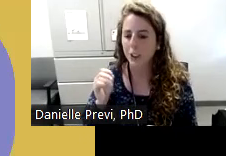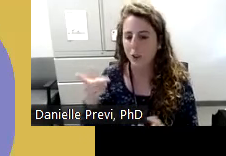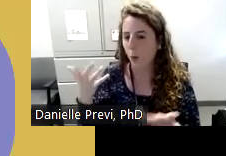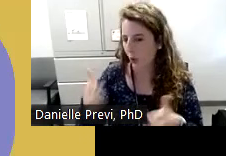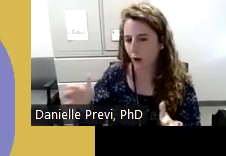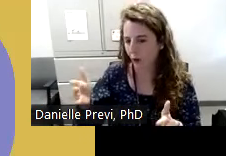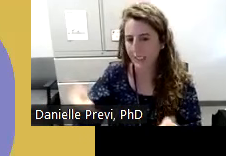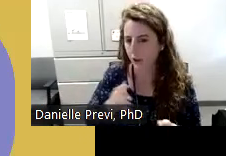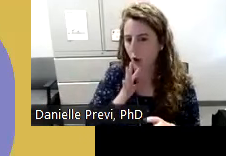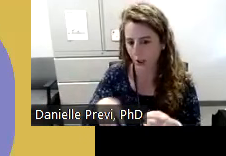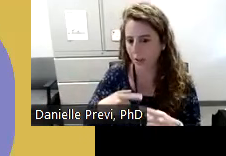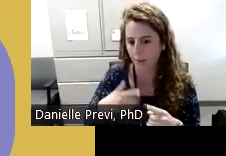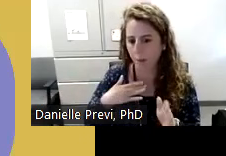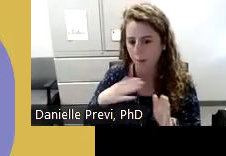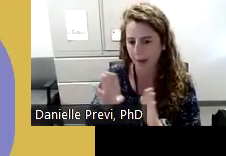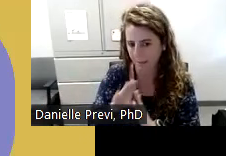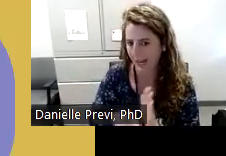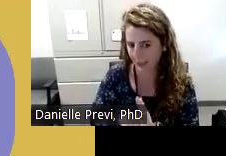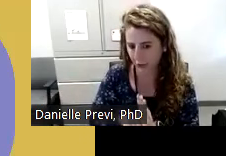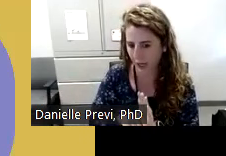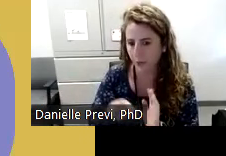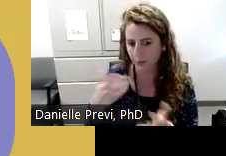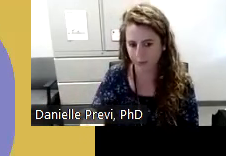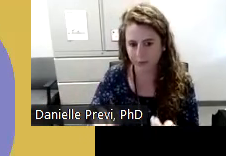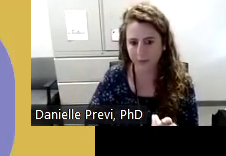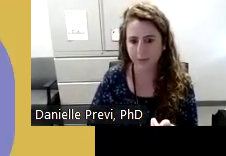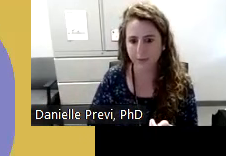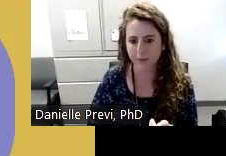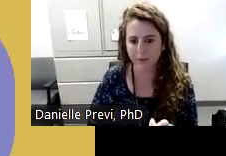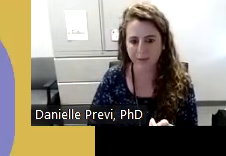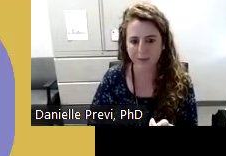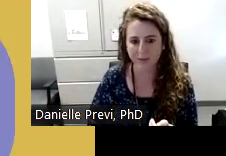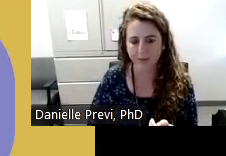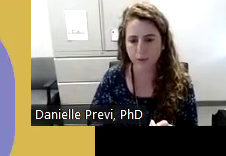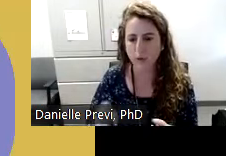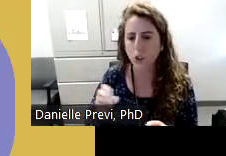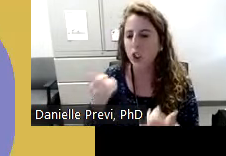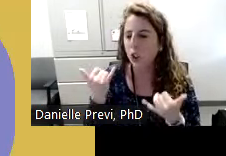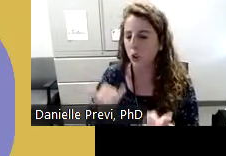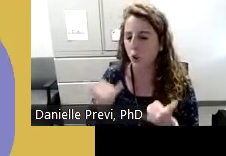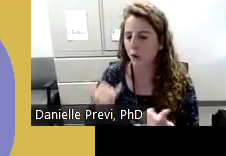relevant to today's presentation. So my background was covered in the introduction by Sara.